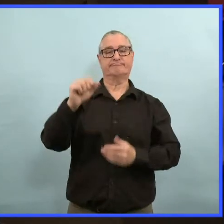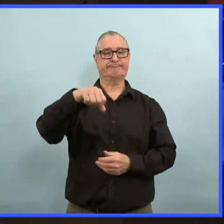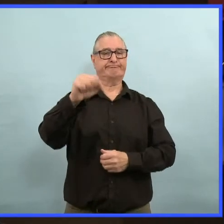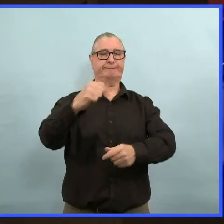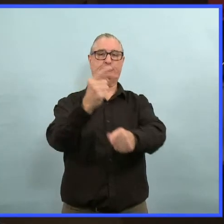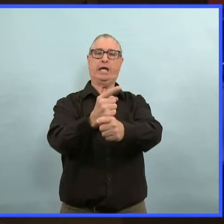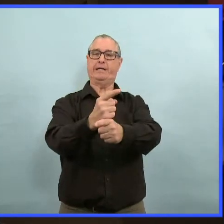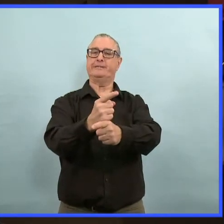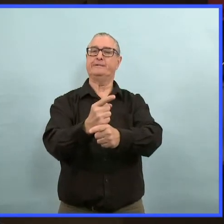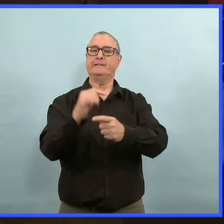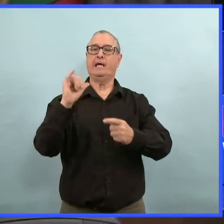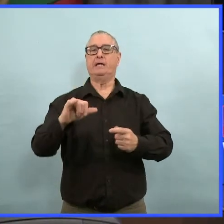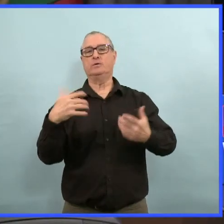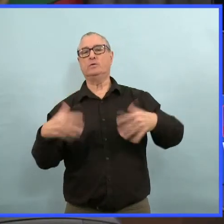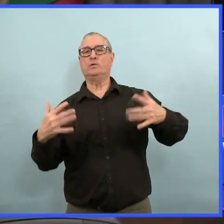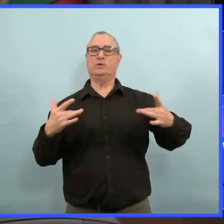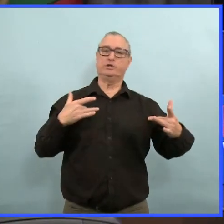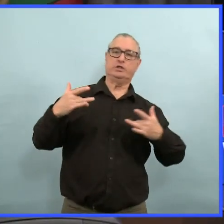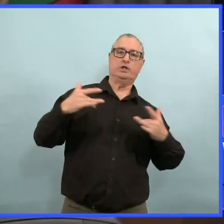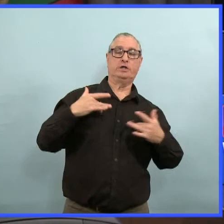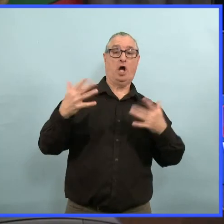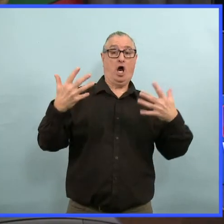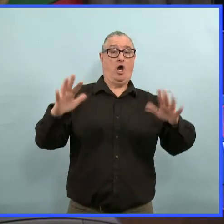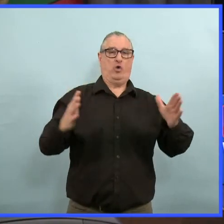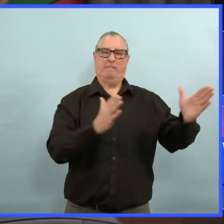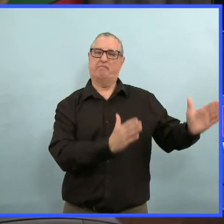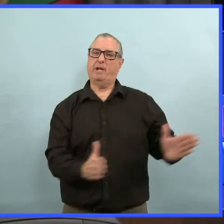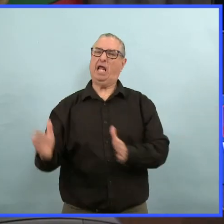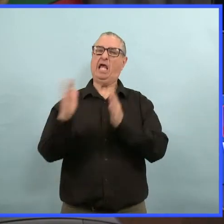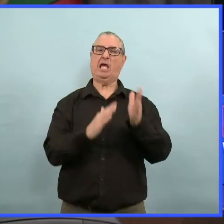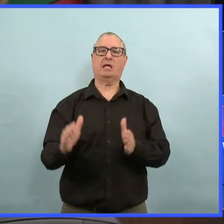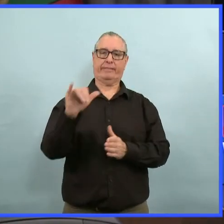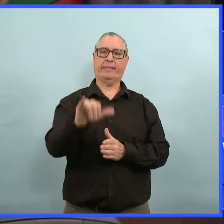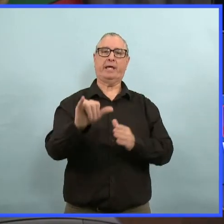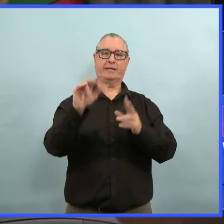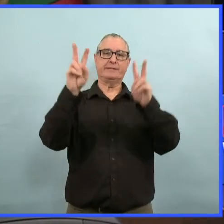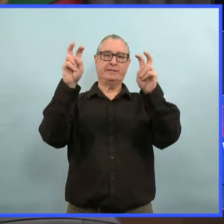the steps to be taken at the senior level and as the minister referred to uh there'll be a memo